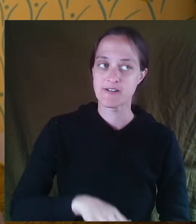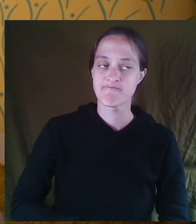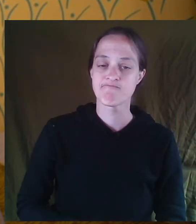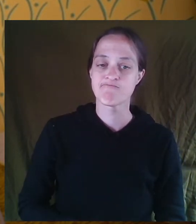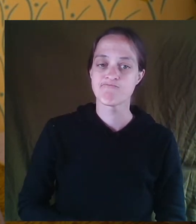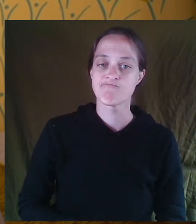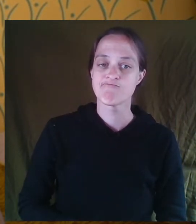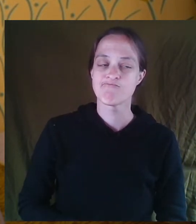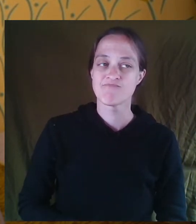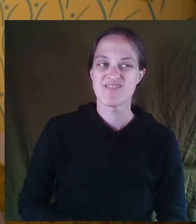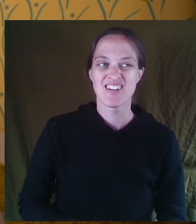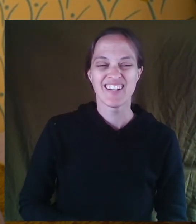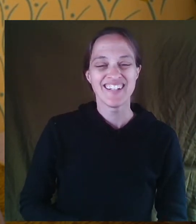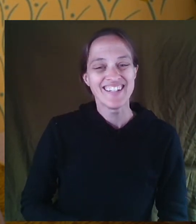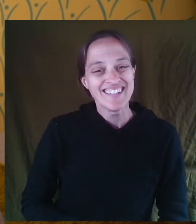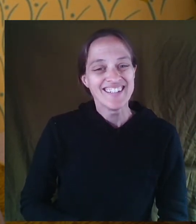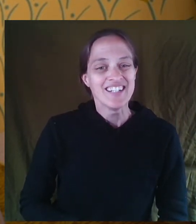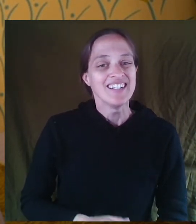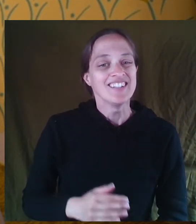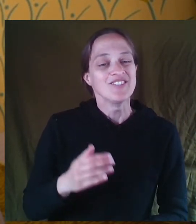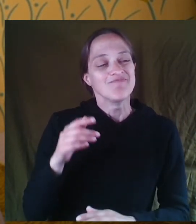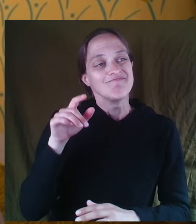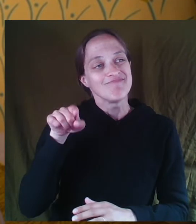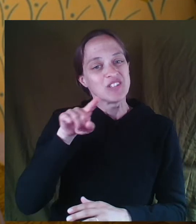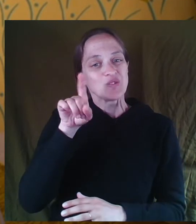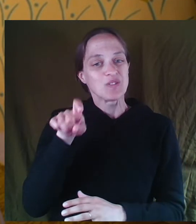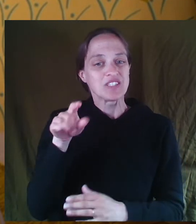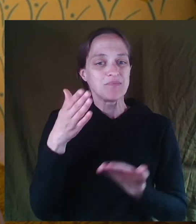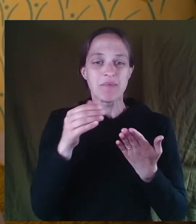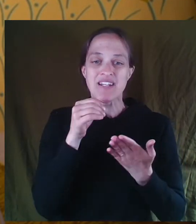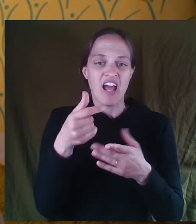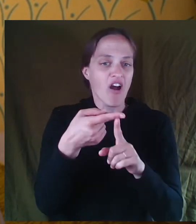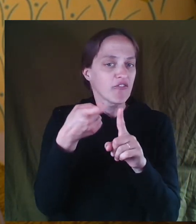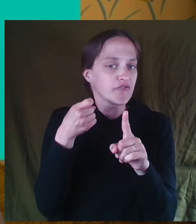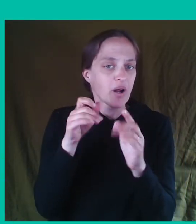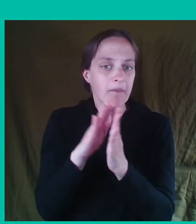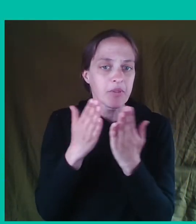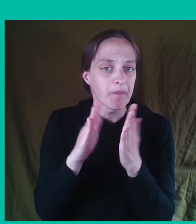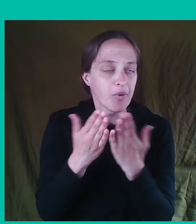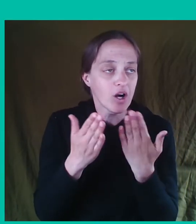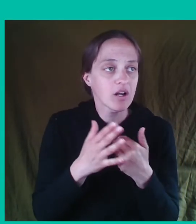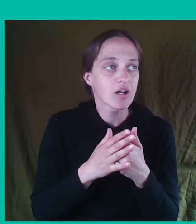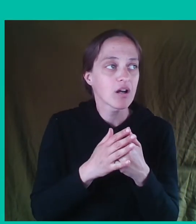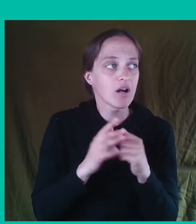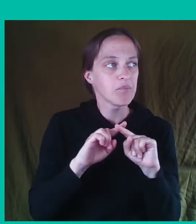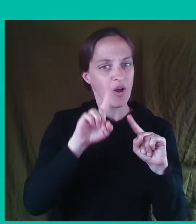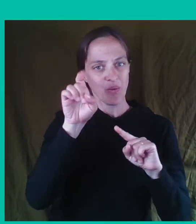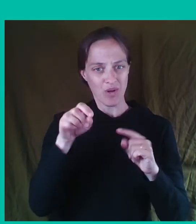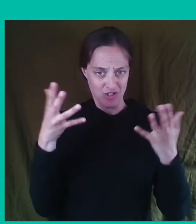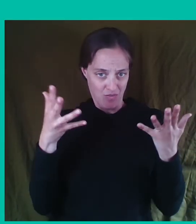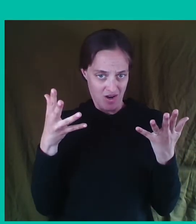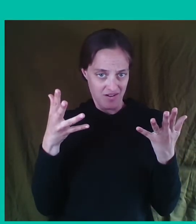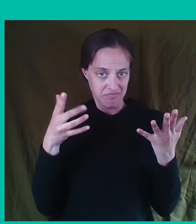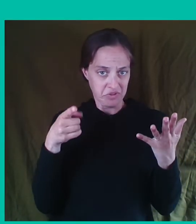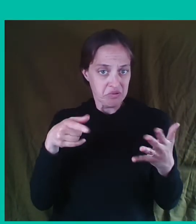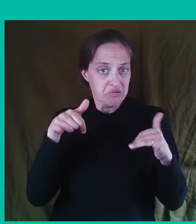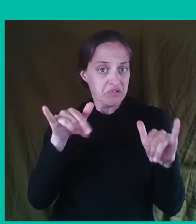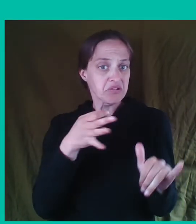This one is maybe something that's not in the book, and that is, what are you still wondering about